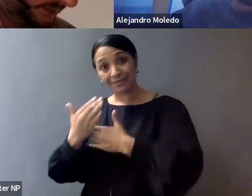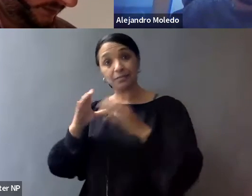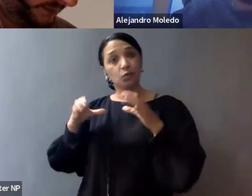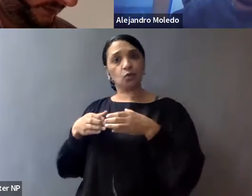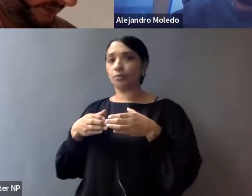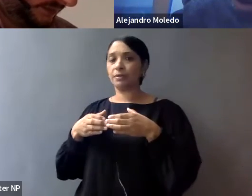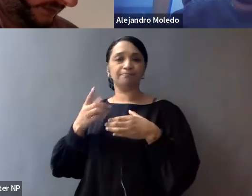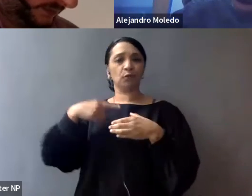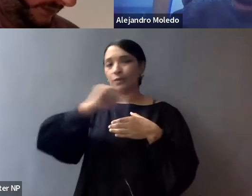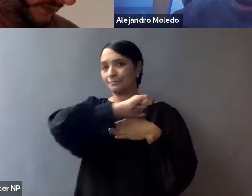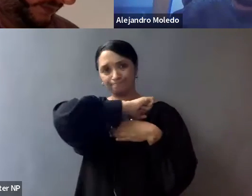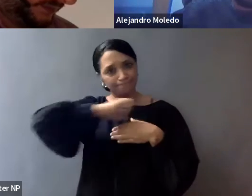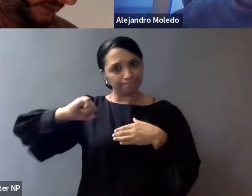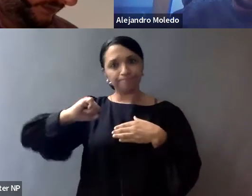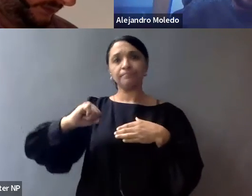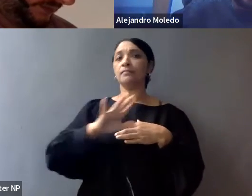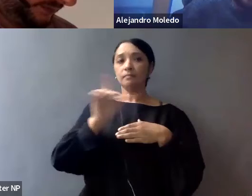we know that our members at national level